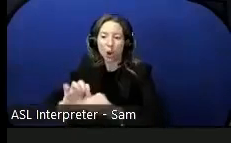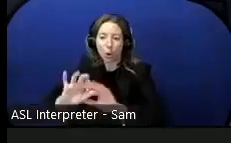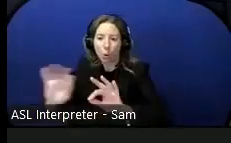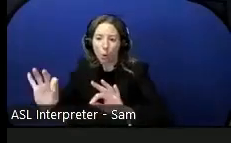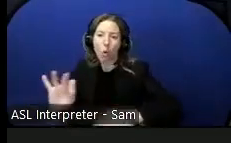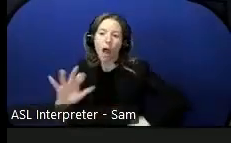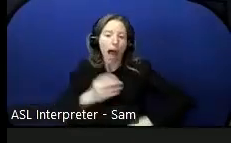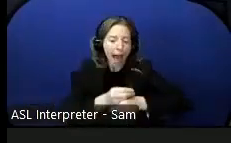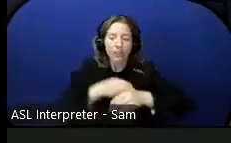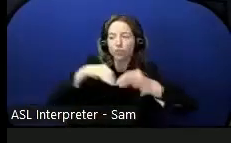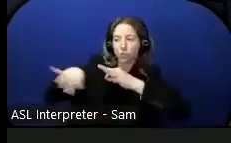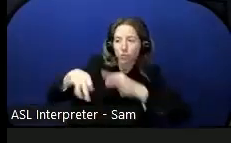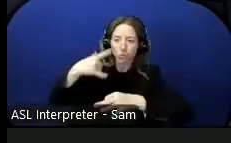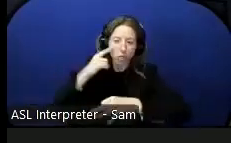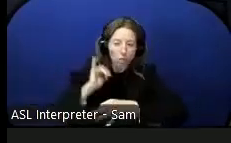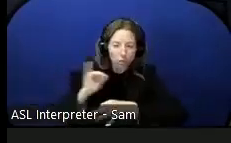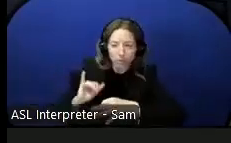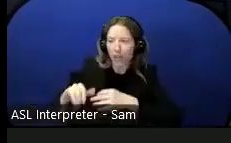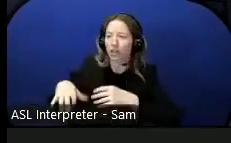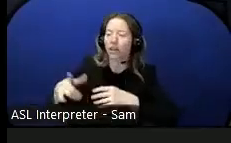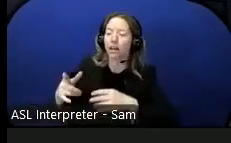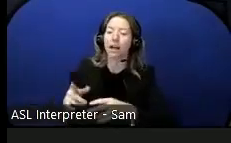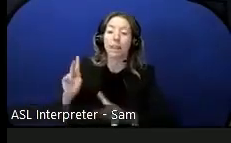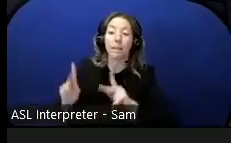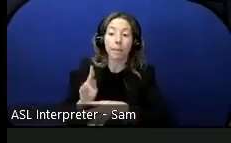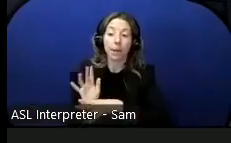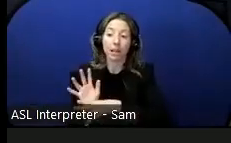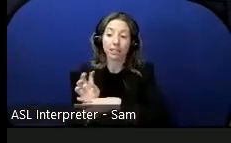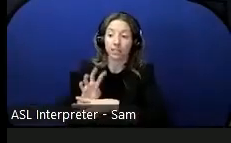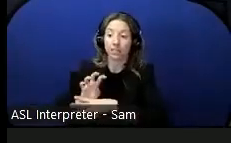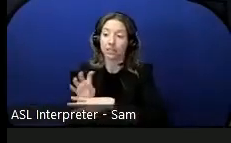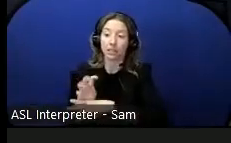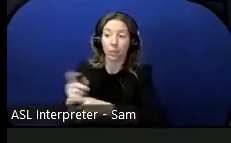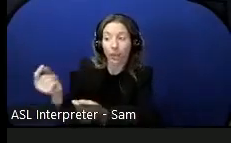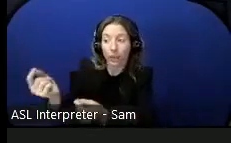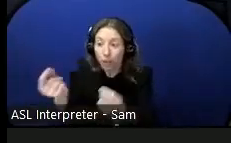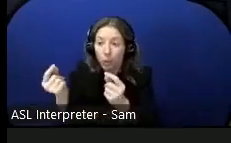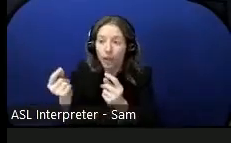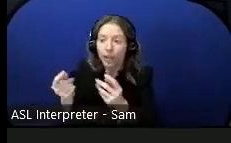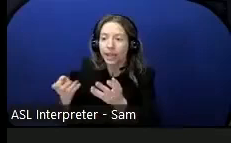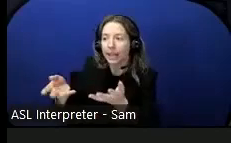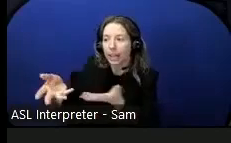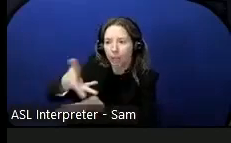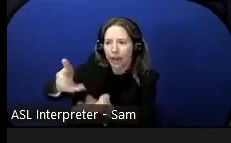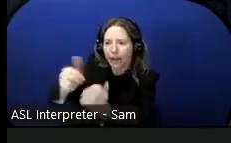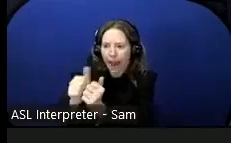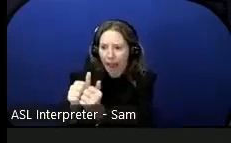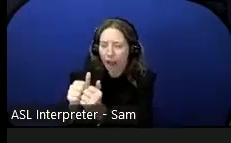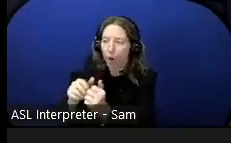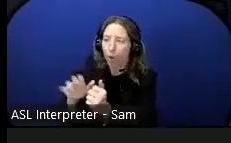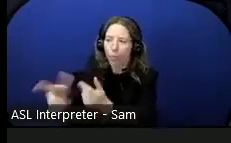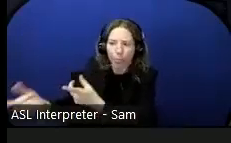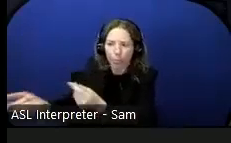what the main, what the actors are doing, what they're interacting with, what actions are carried out by them, and also the sounds in addition,